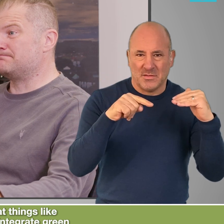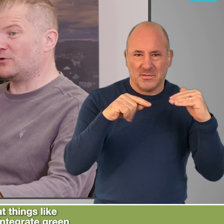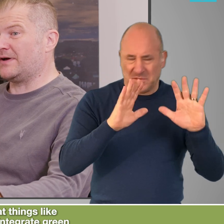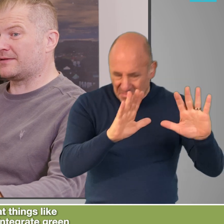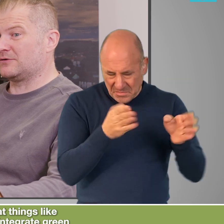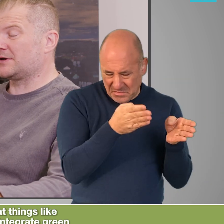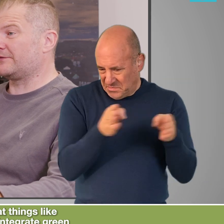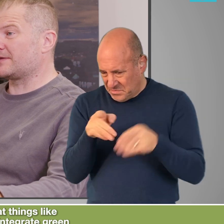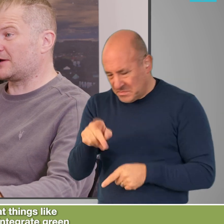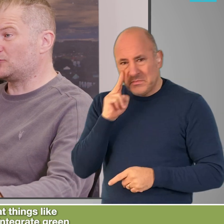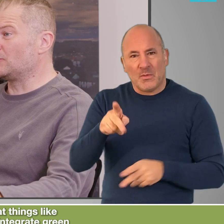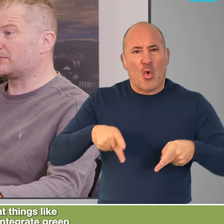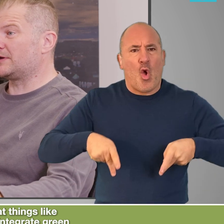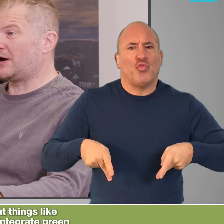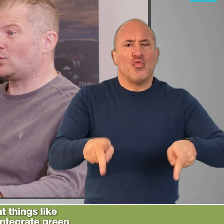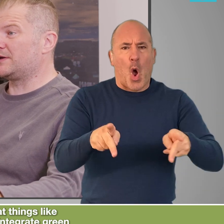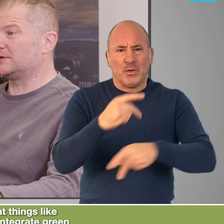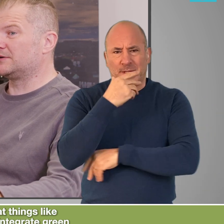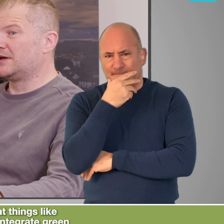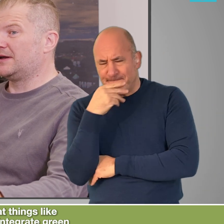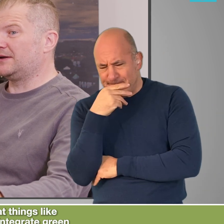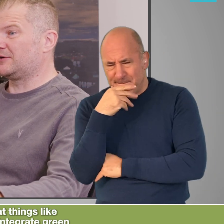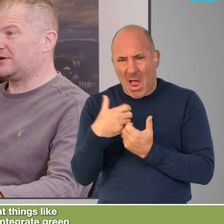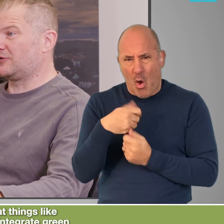but then it's looking at things like roads and how we can integrate green